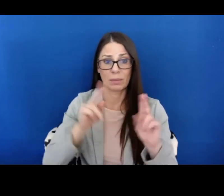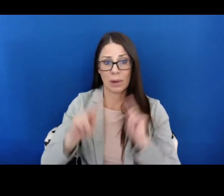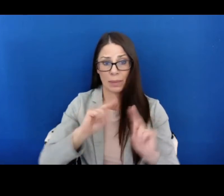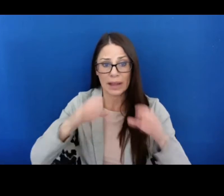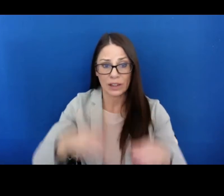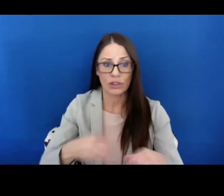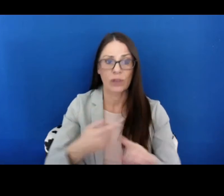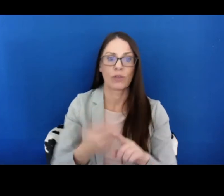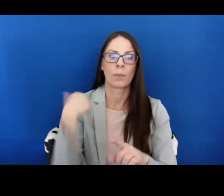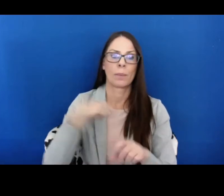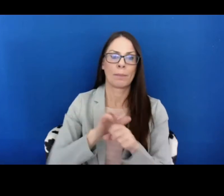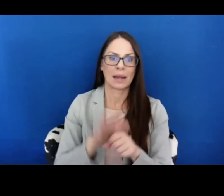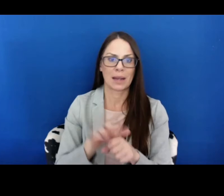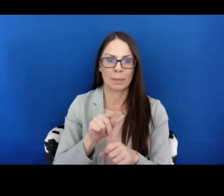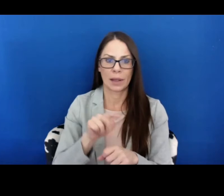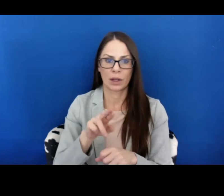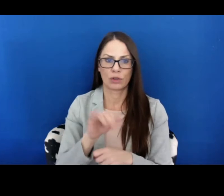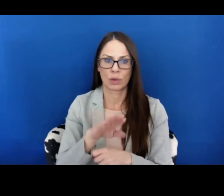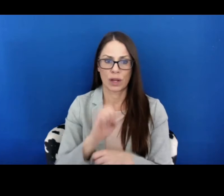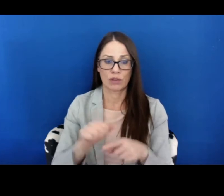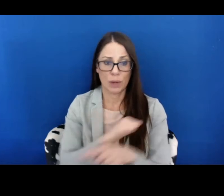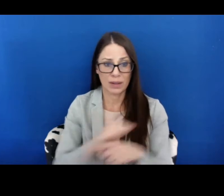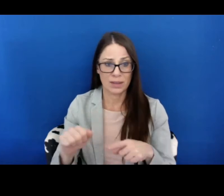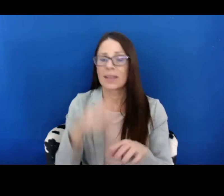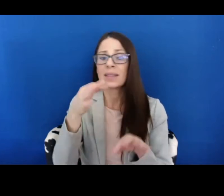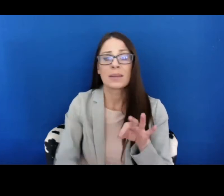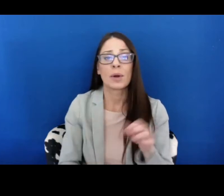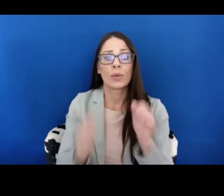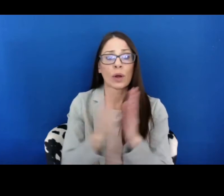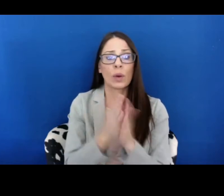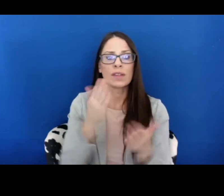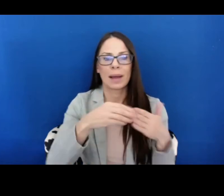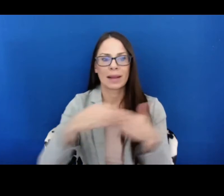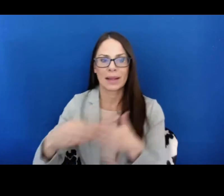15:26:49 There's just that this relatively simple request might lead to more just healthcare